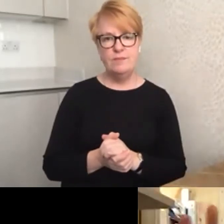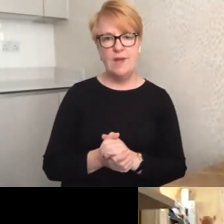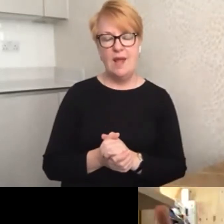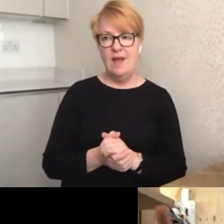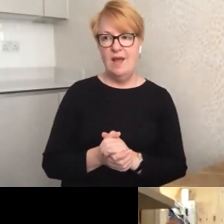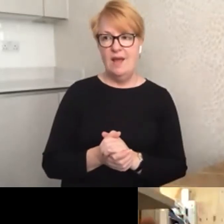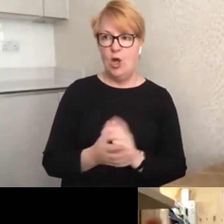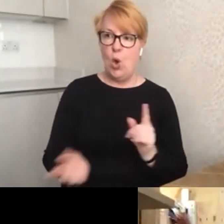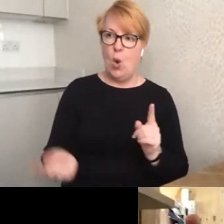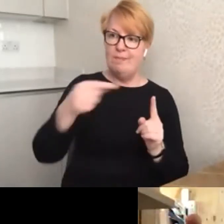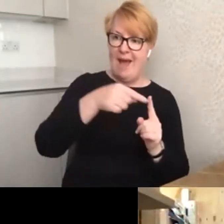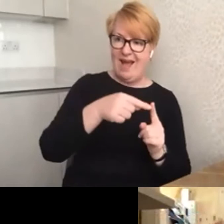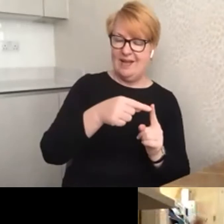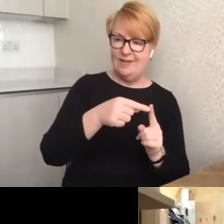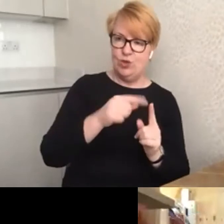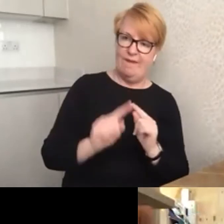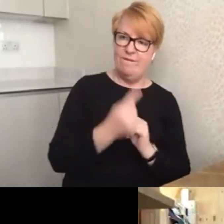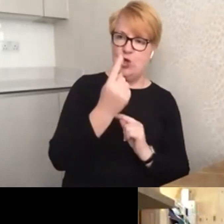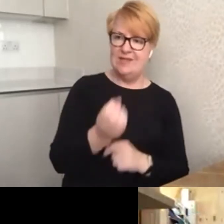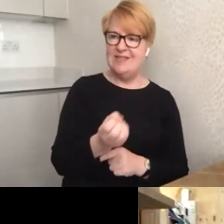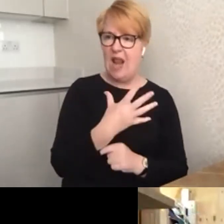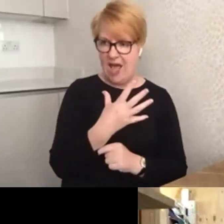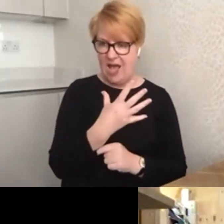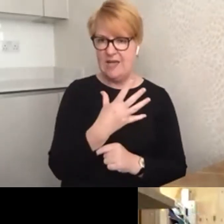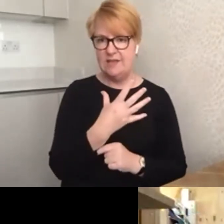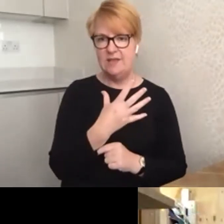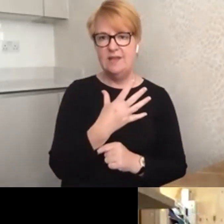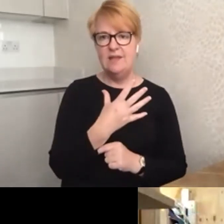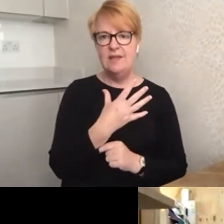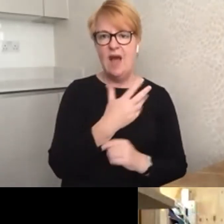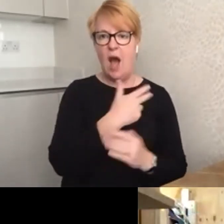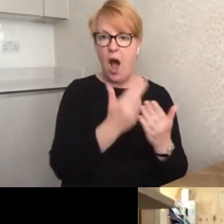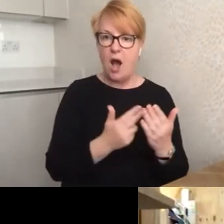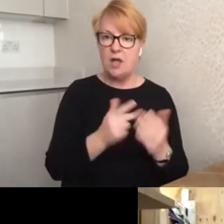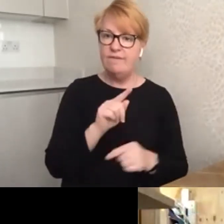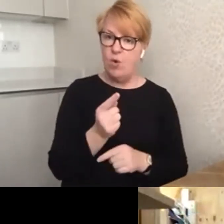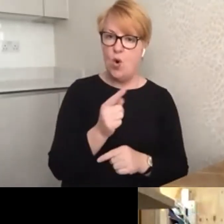art for people, for people or art for community, and probably also in the examples.